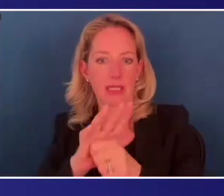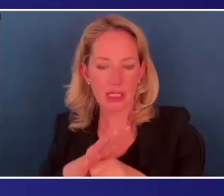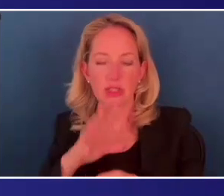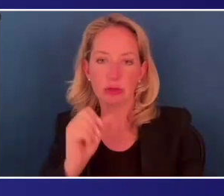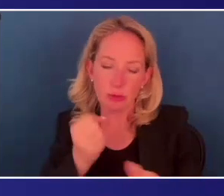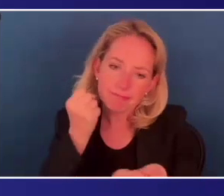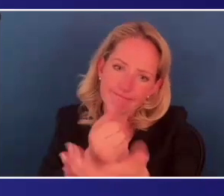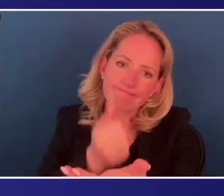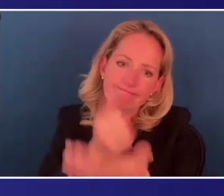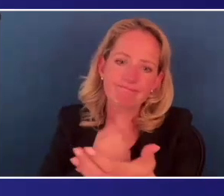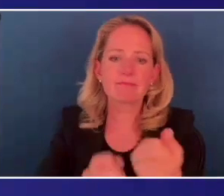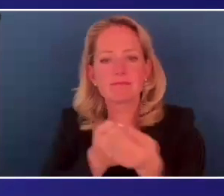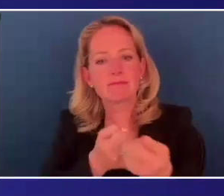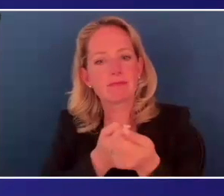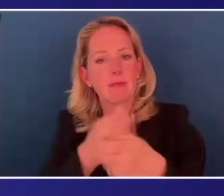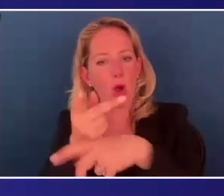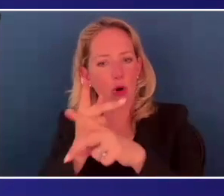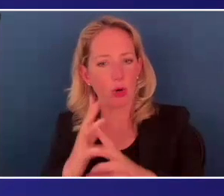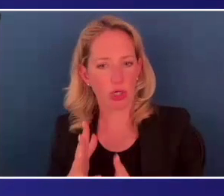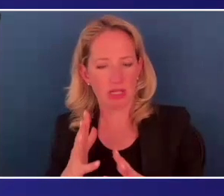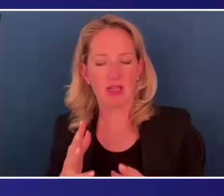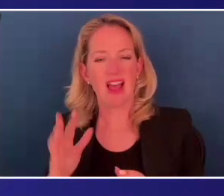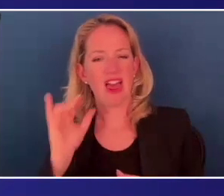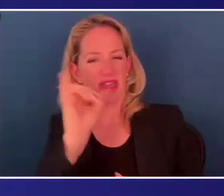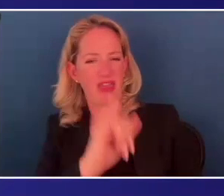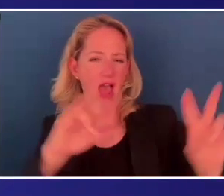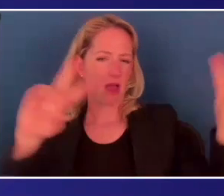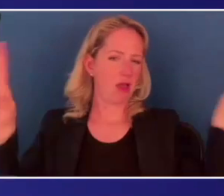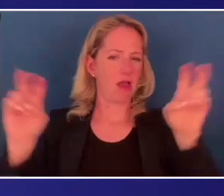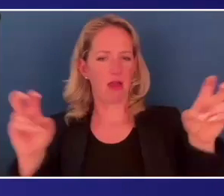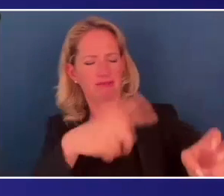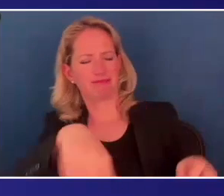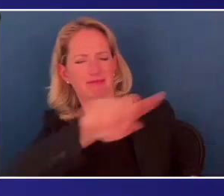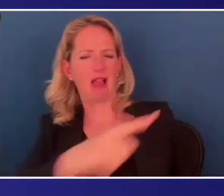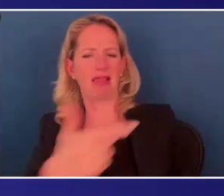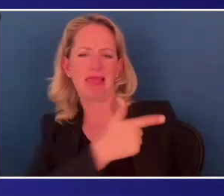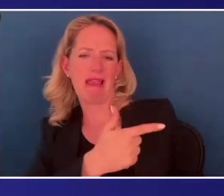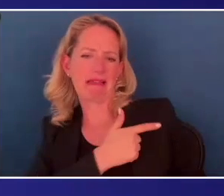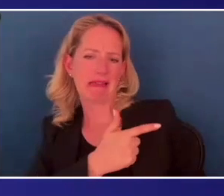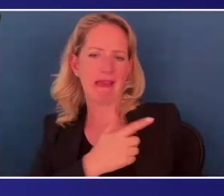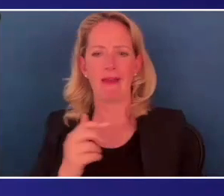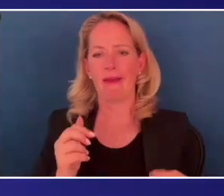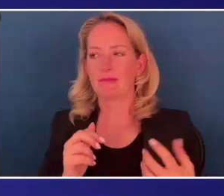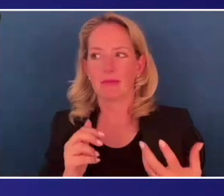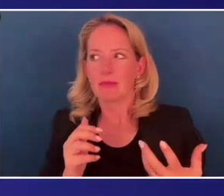Contrary to the lazy, yet pernicious trope of the irresponsible borrower that so many are eager to perpetuate.